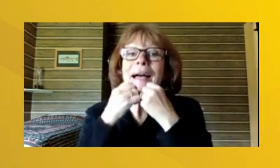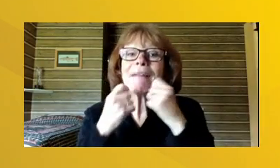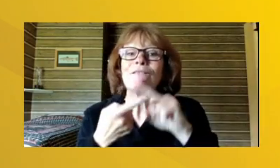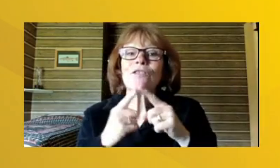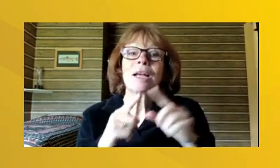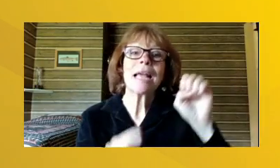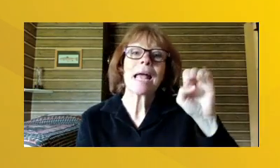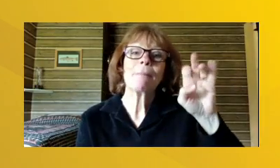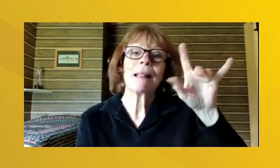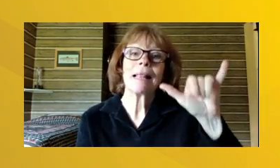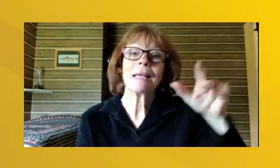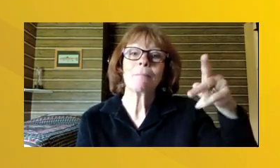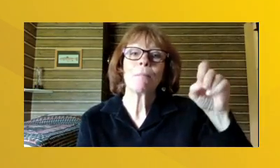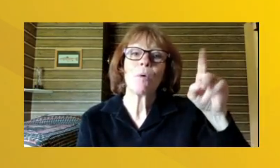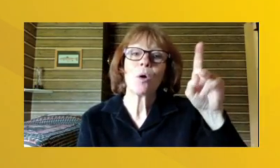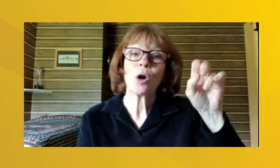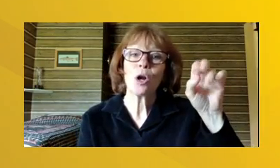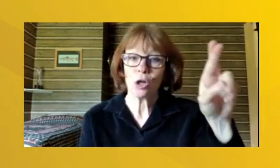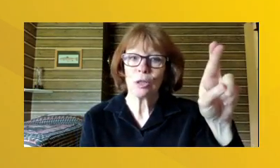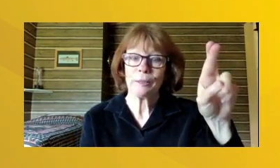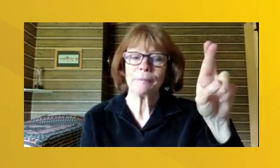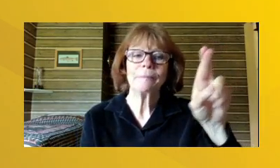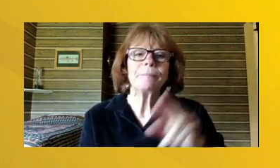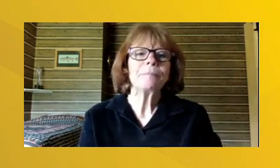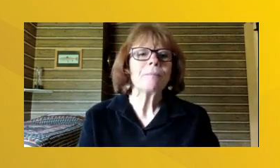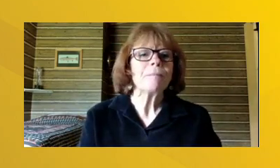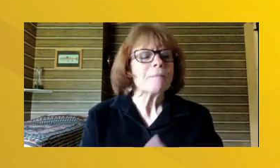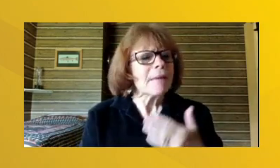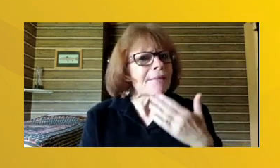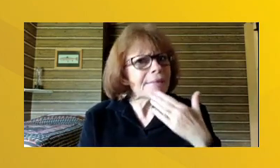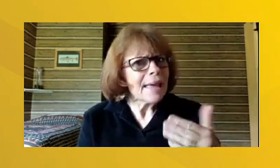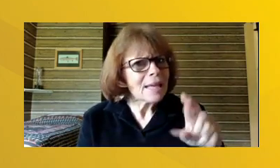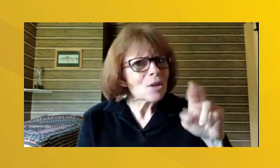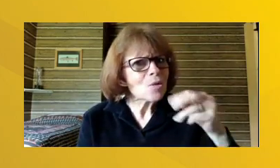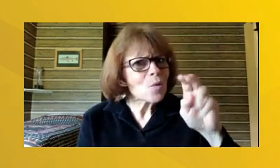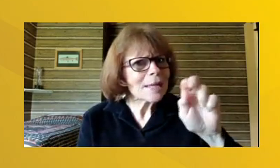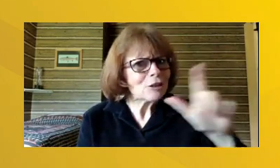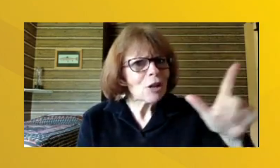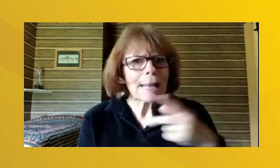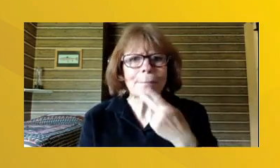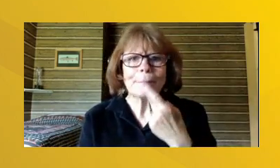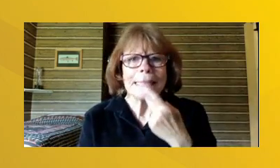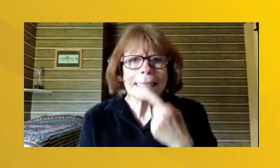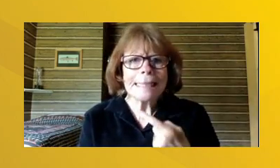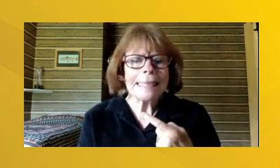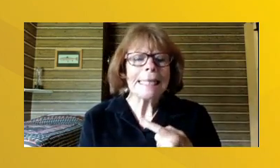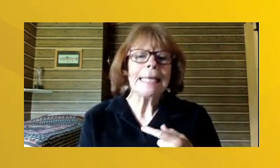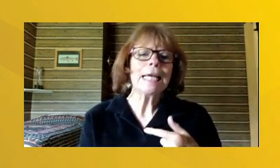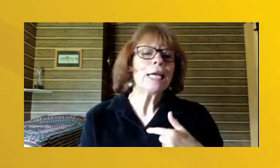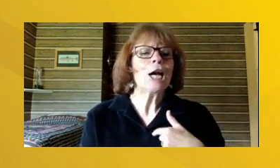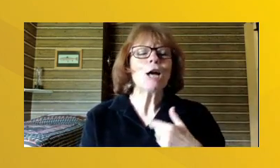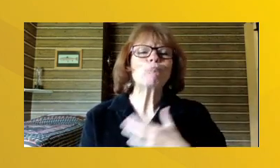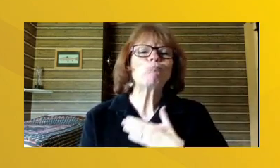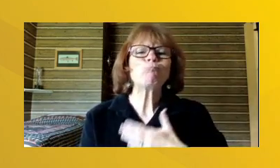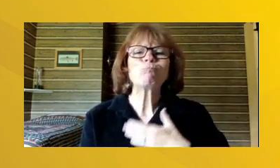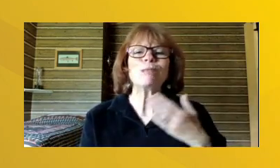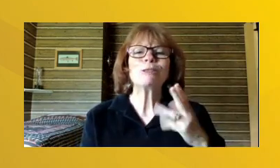Thank you, Rachel and Pinky. It is my pleasure to be here with all of you, with Rachel and Pinky.